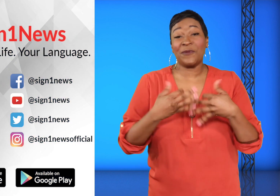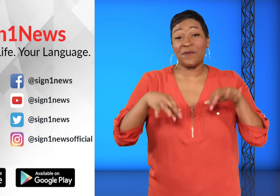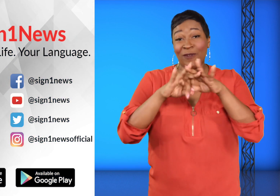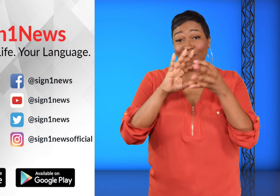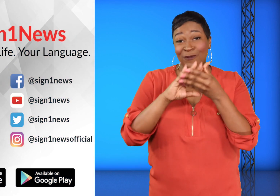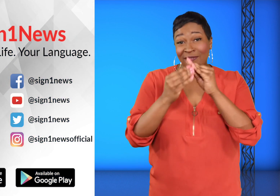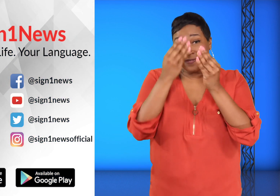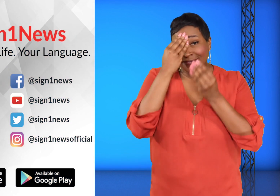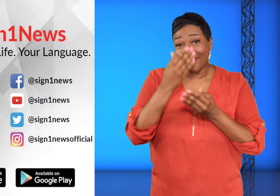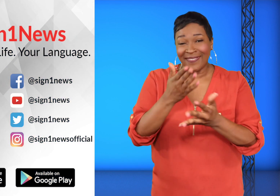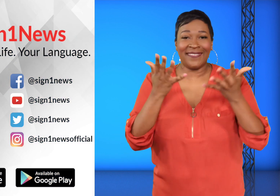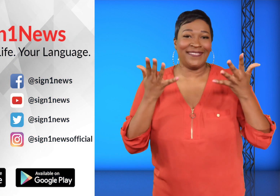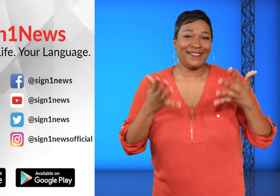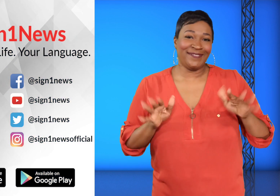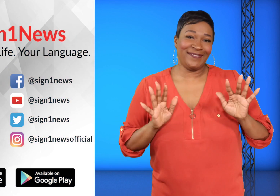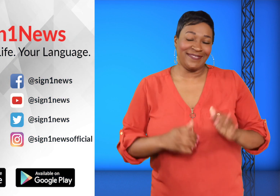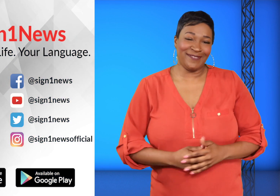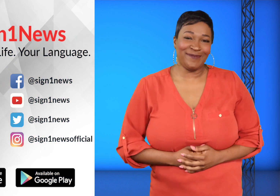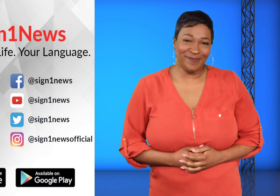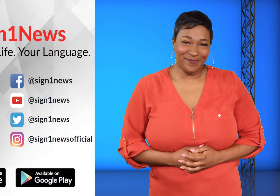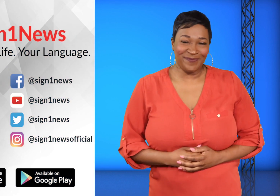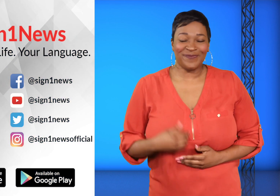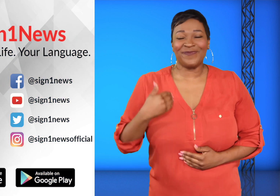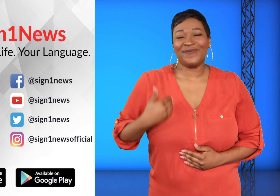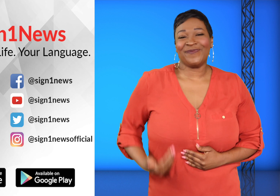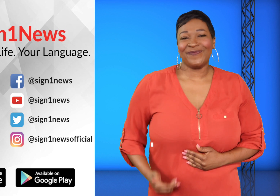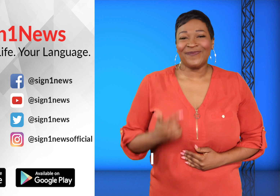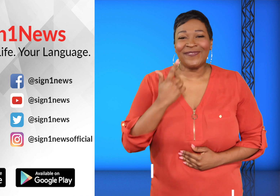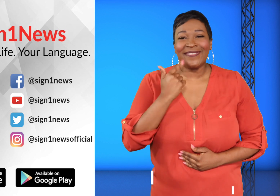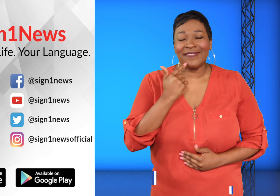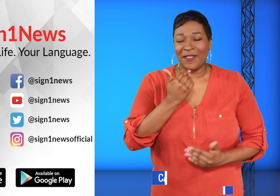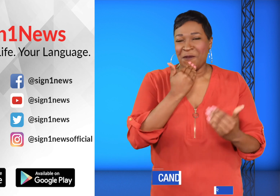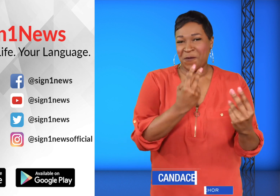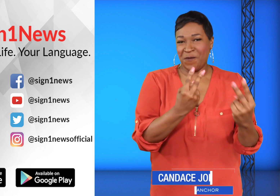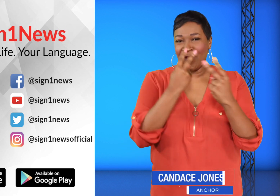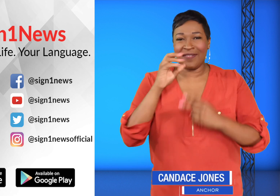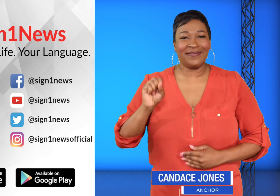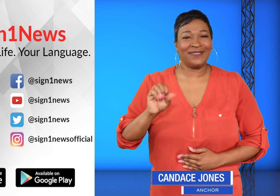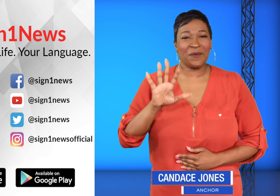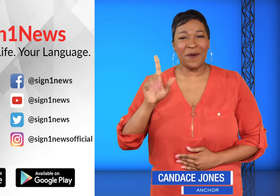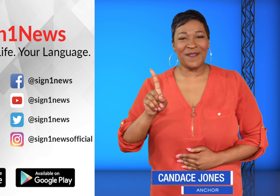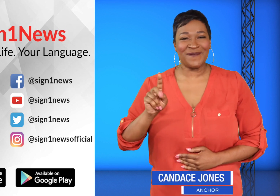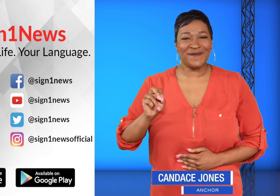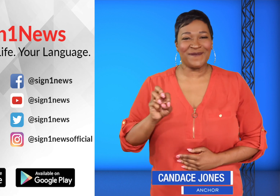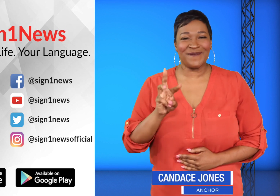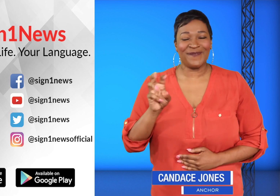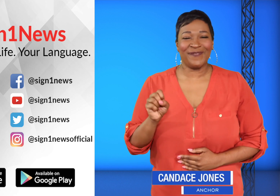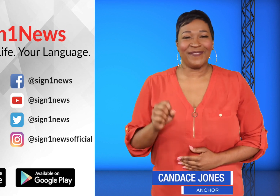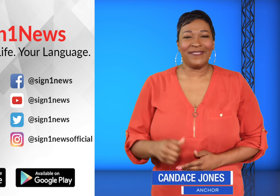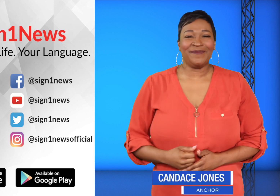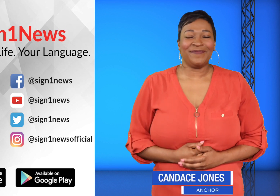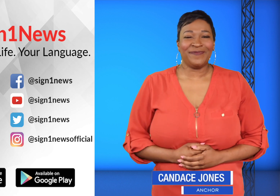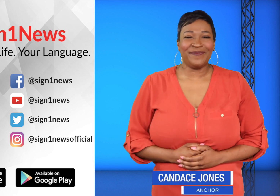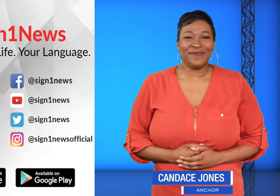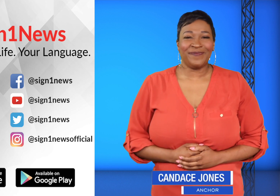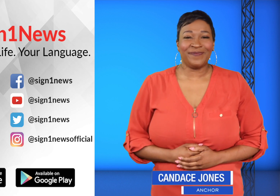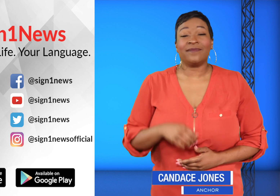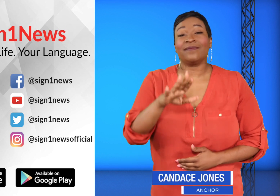And those are your top stories for today. I'm Candace Jones. Thank you for watching Sign1News.